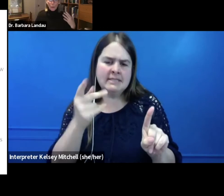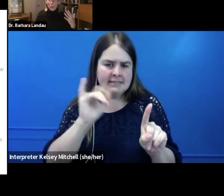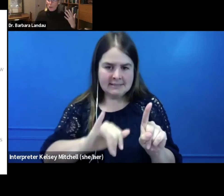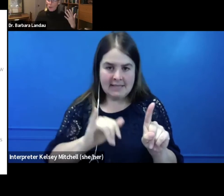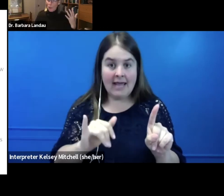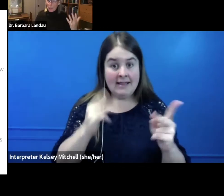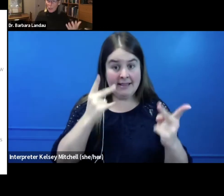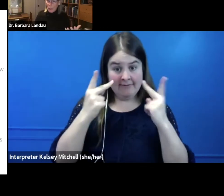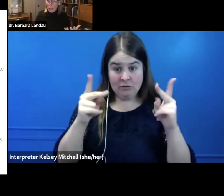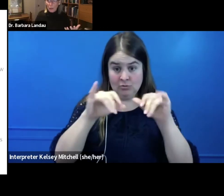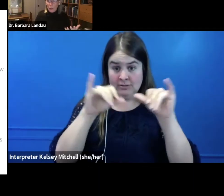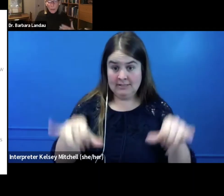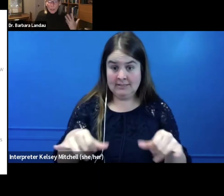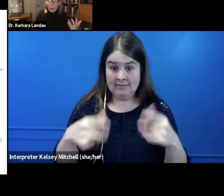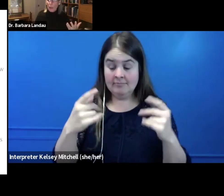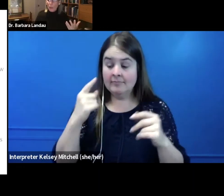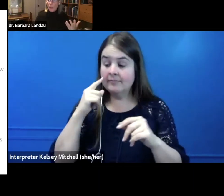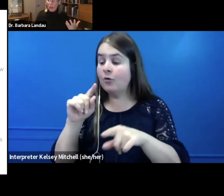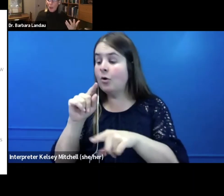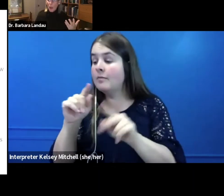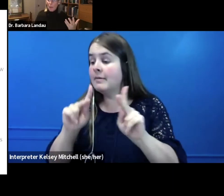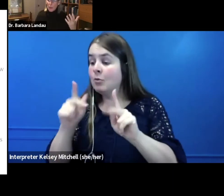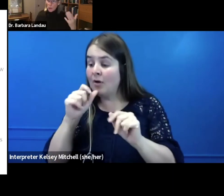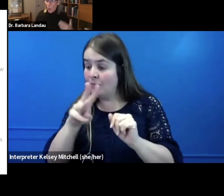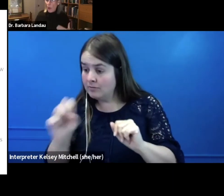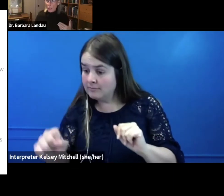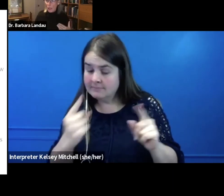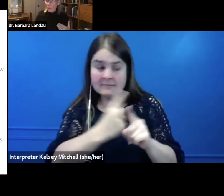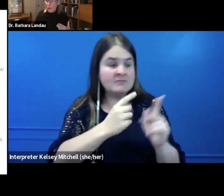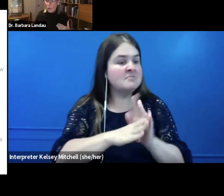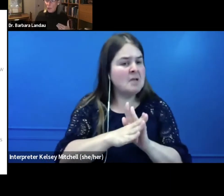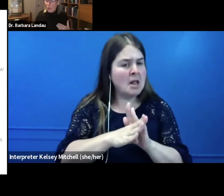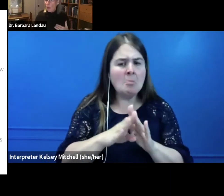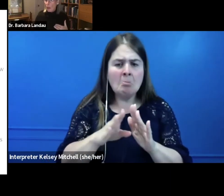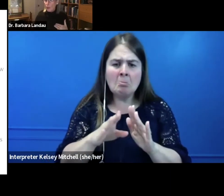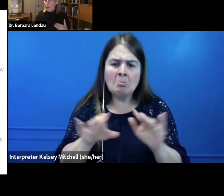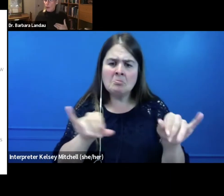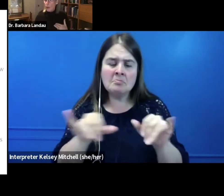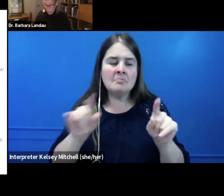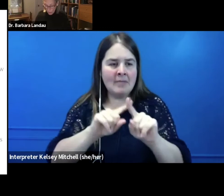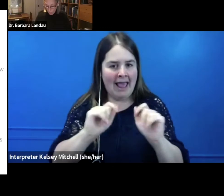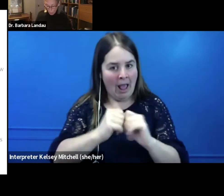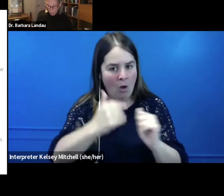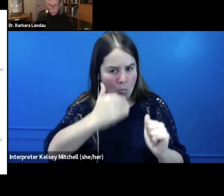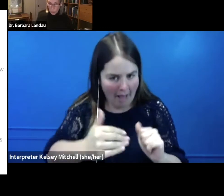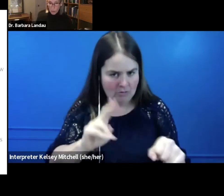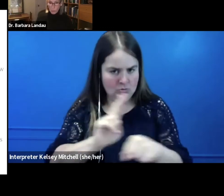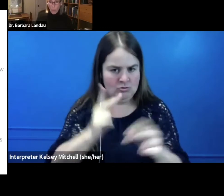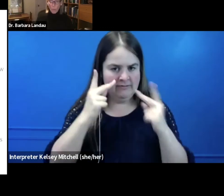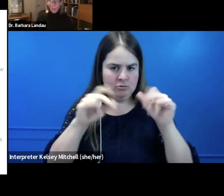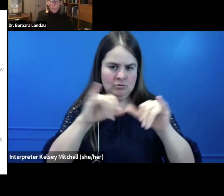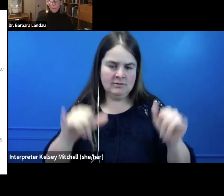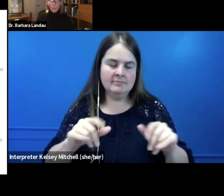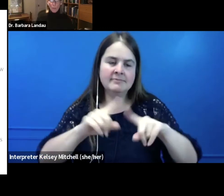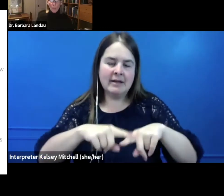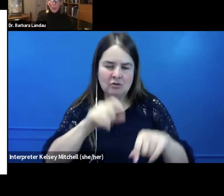syndrome as in typically developing but there's a quantitative difference in how